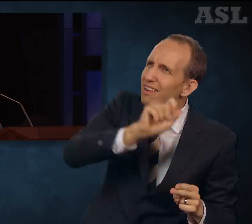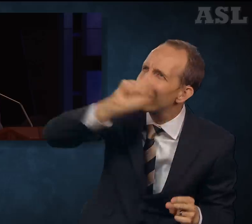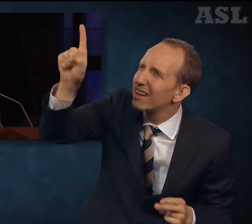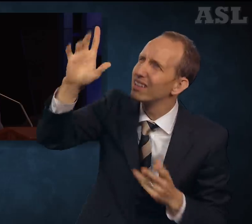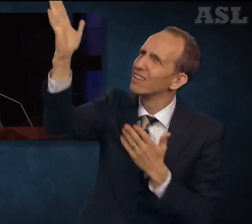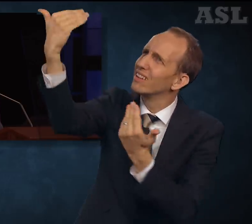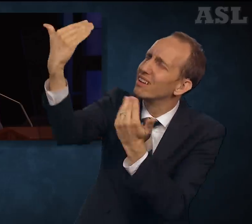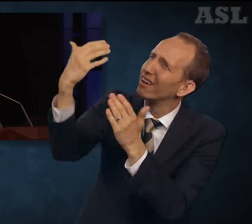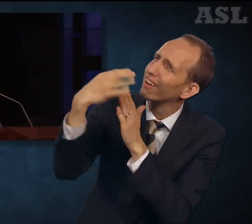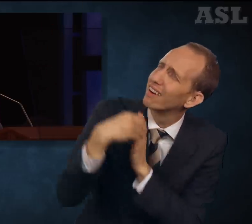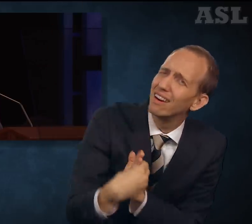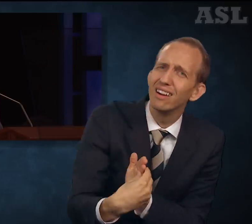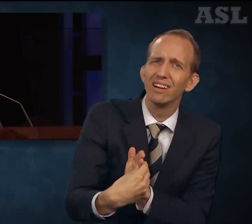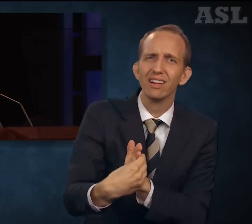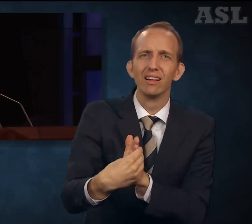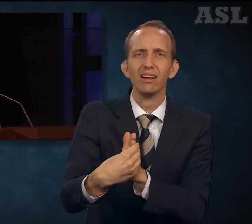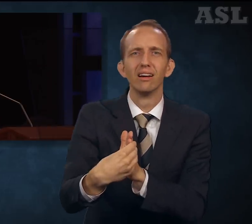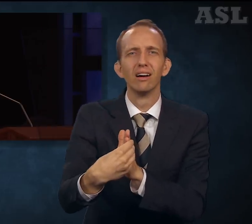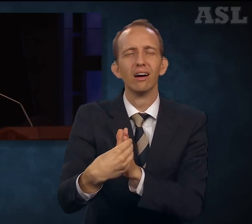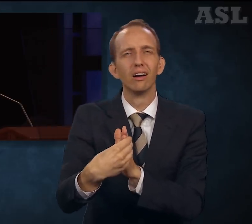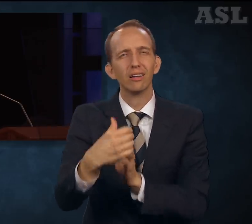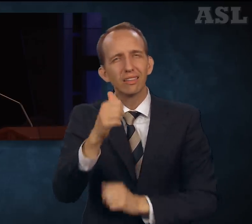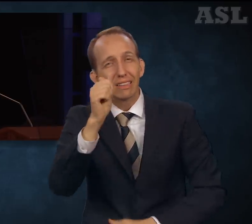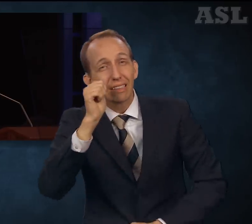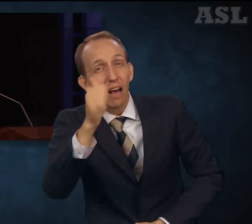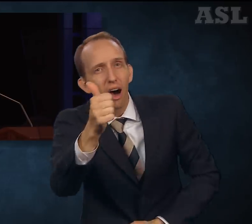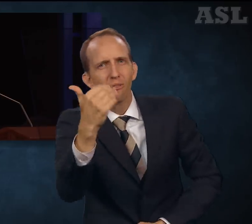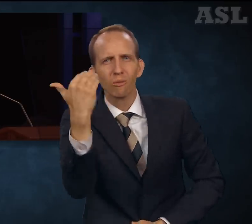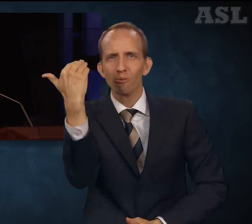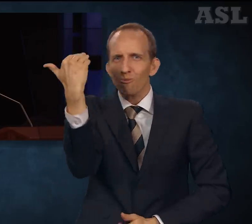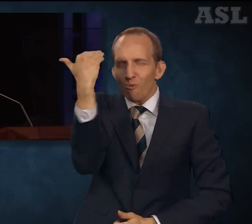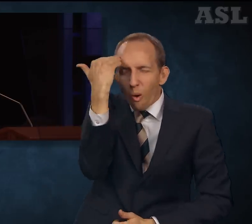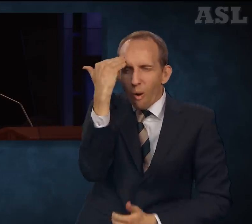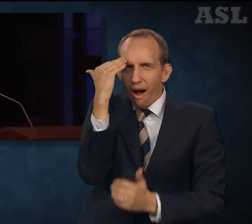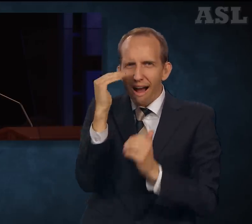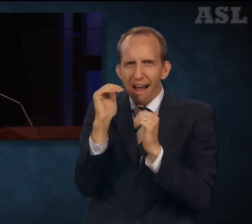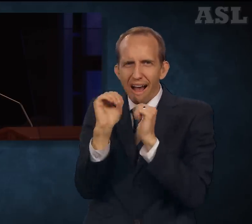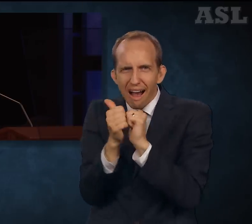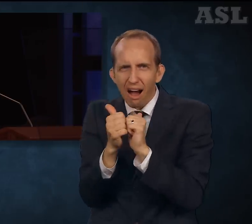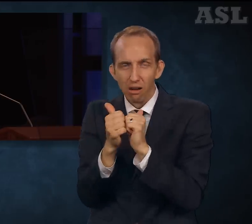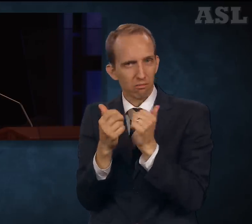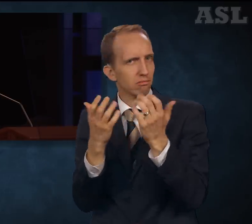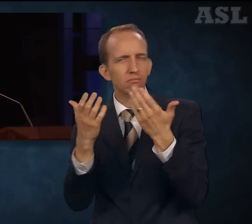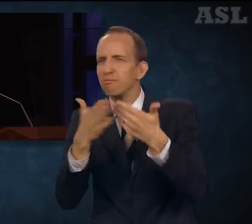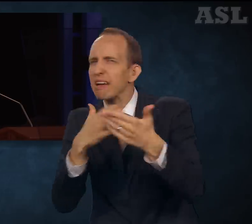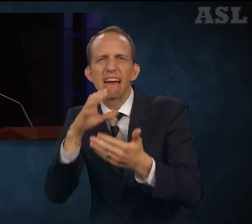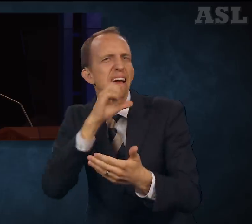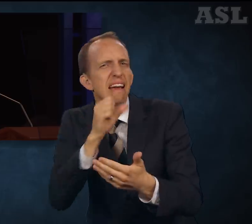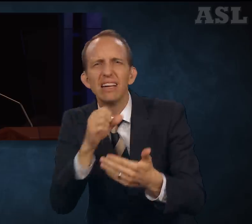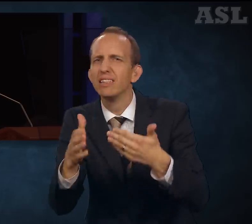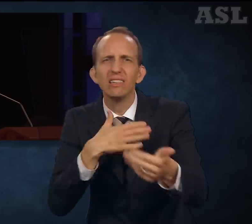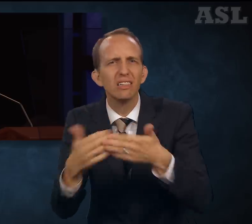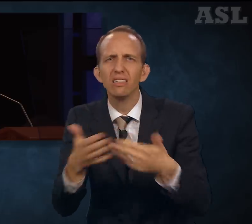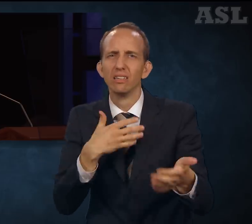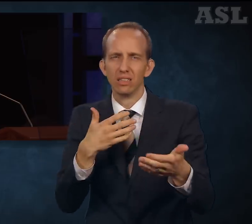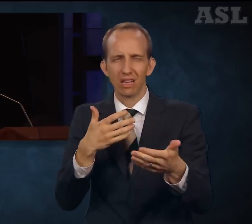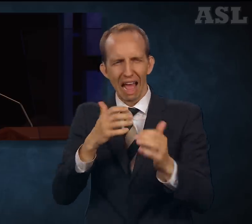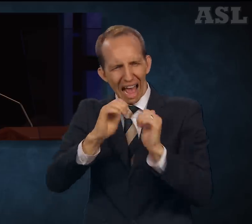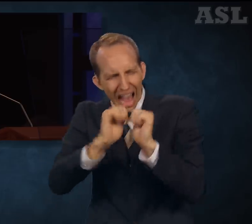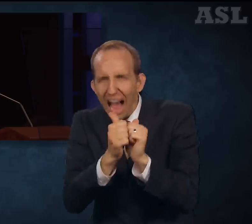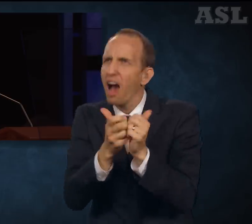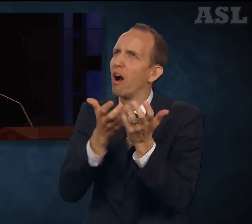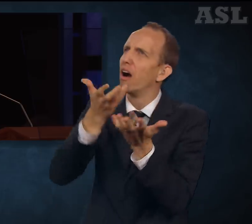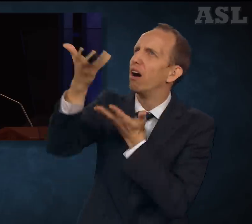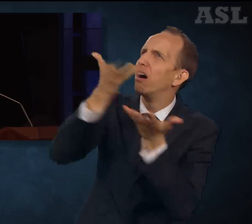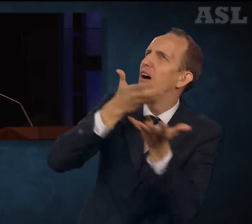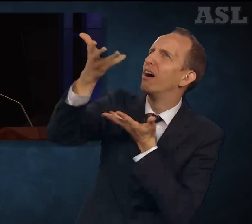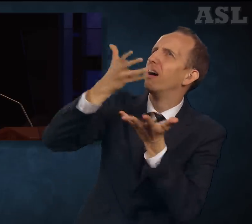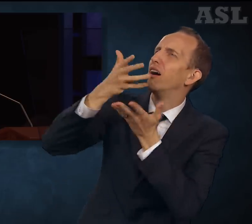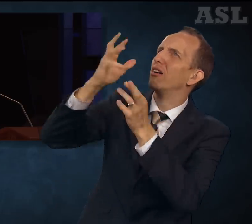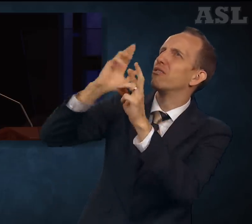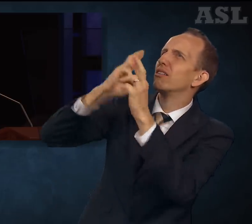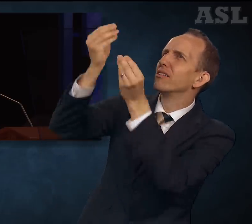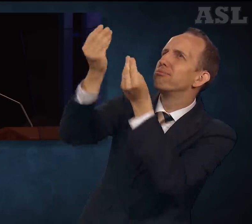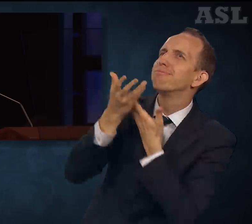JESUS CHRIST, TO GUIDE YOU.